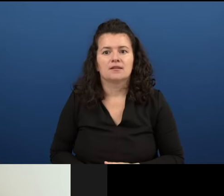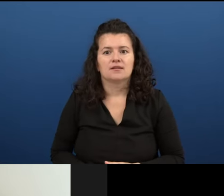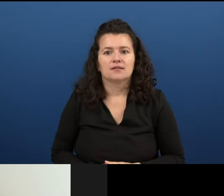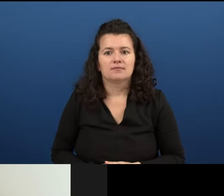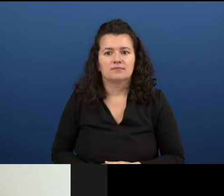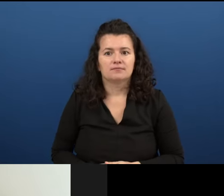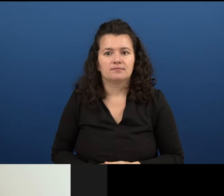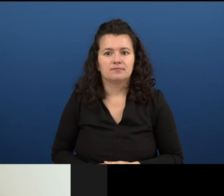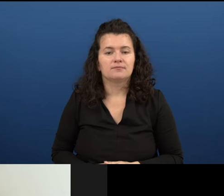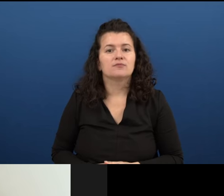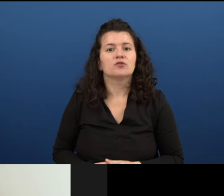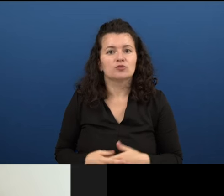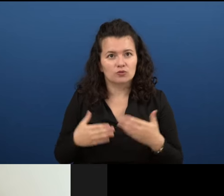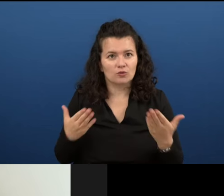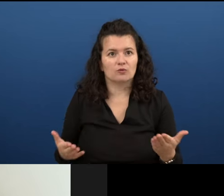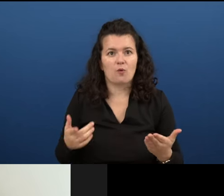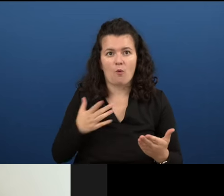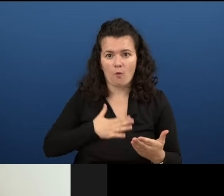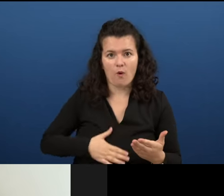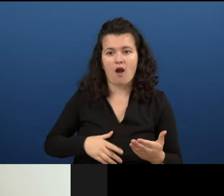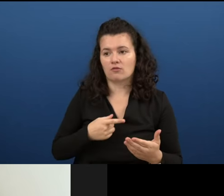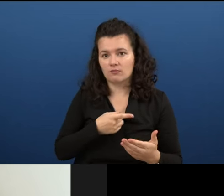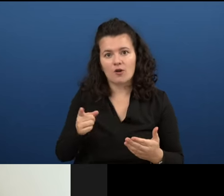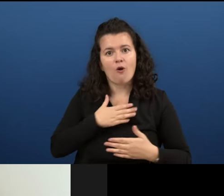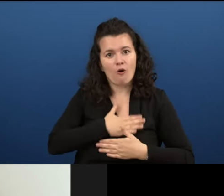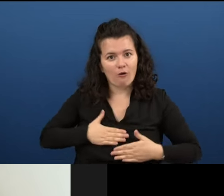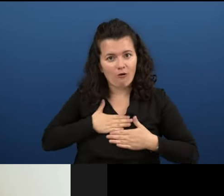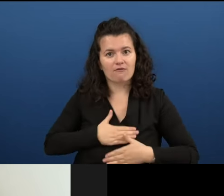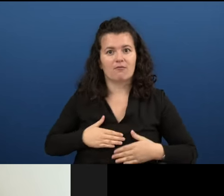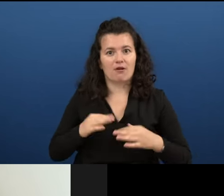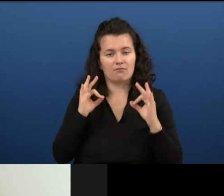them to be comfortable in their working spaces, and to be able to be the best